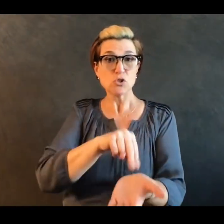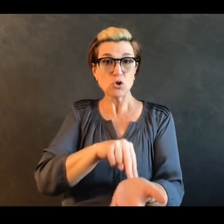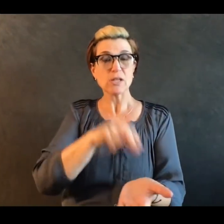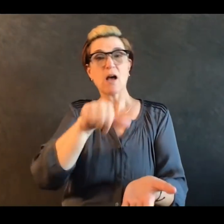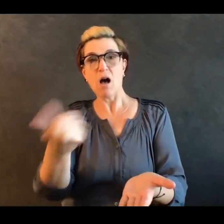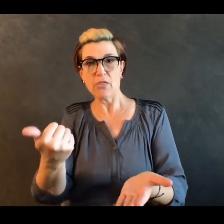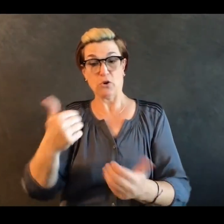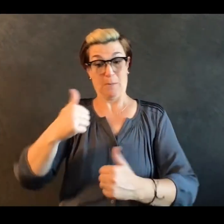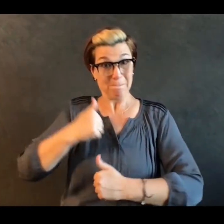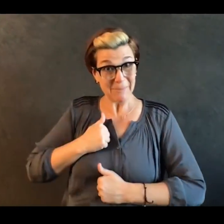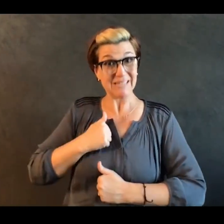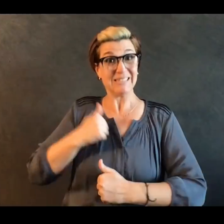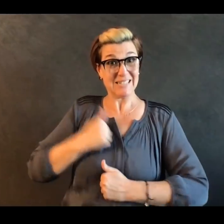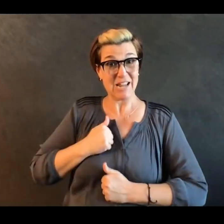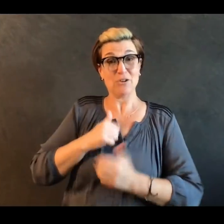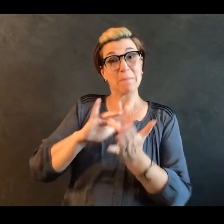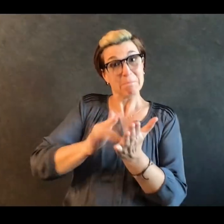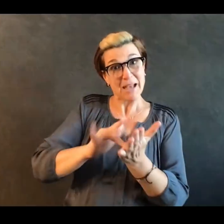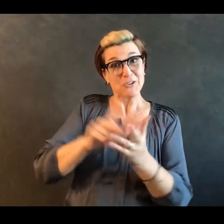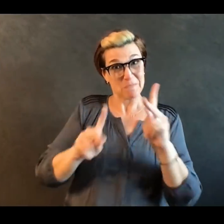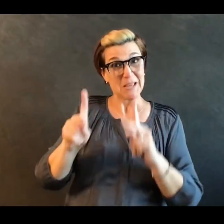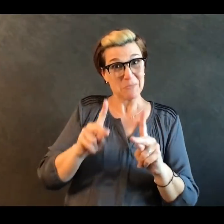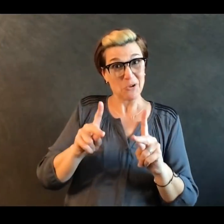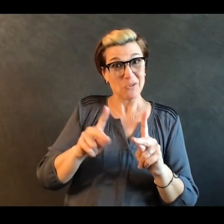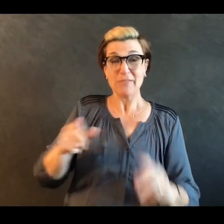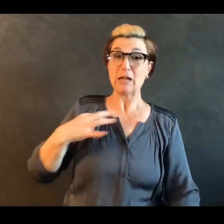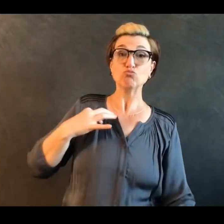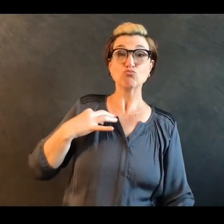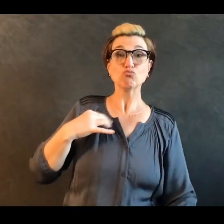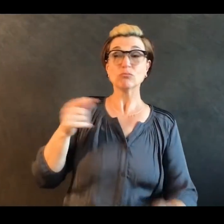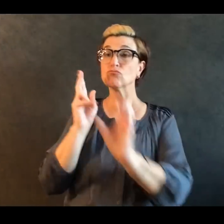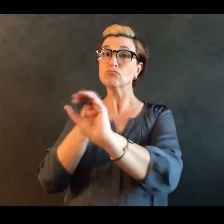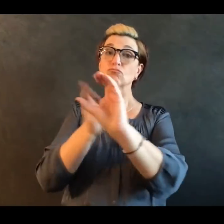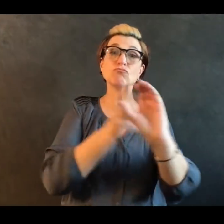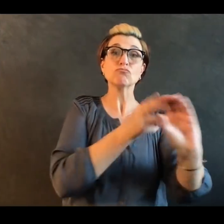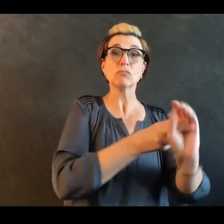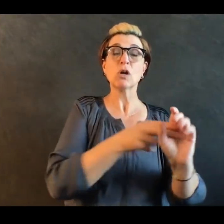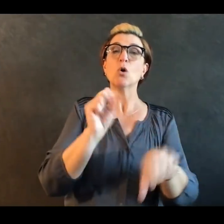medical professionals have been deployed to 13 hospitals across the nation 10 in